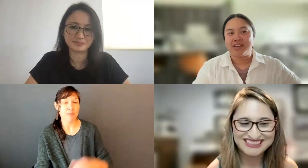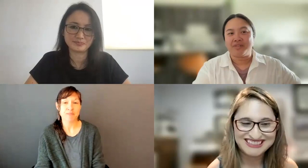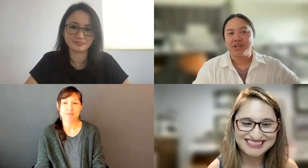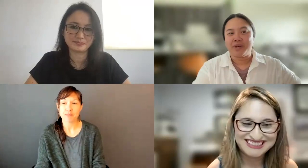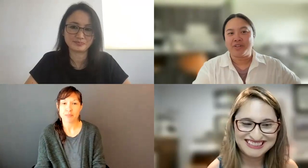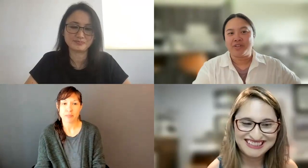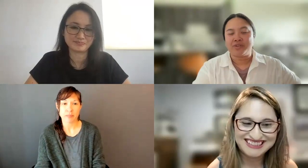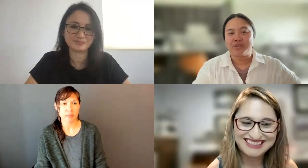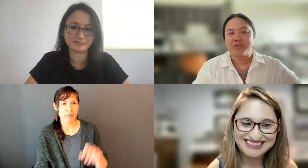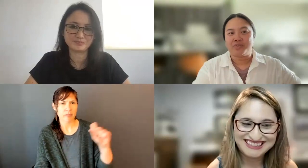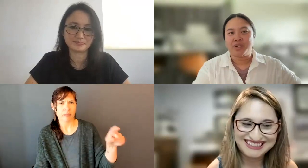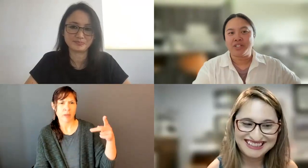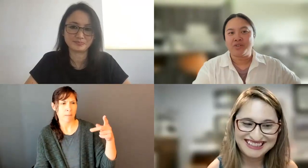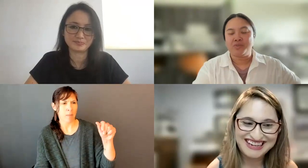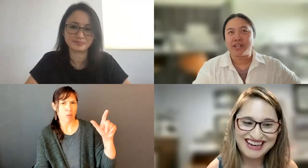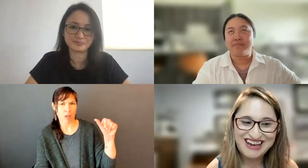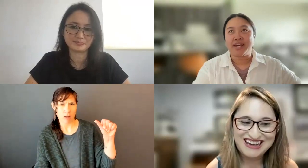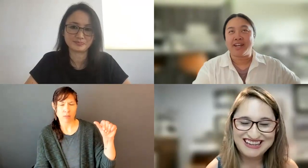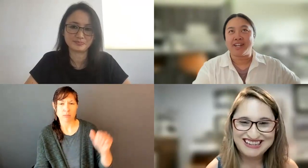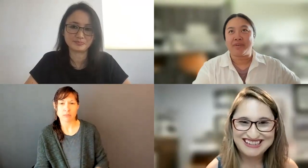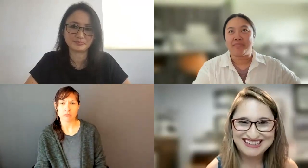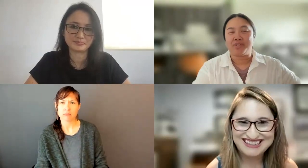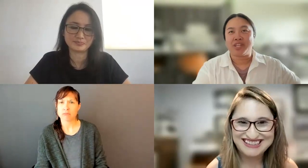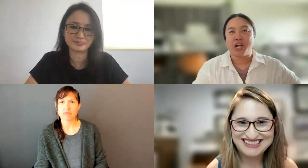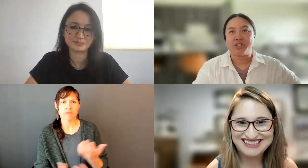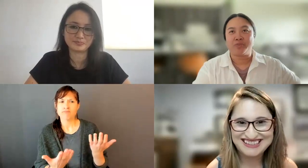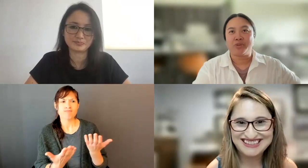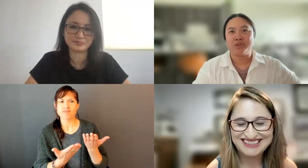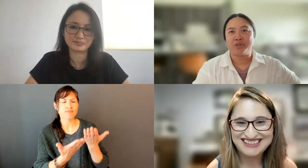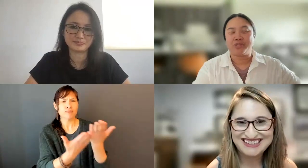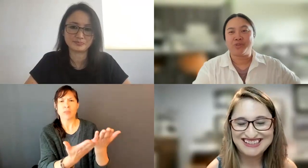Paola, what about you? What do you recommend to that entrepreneur